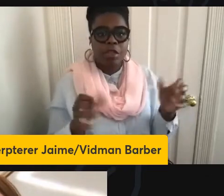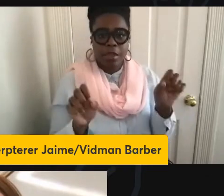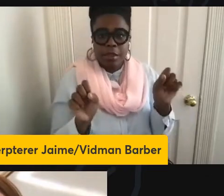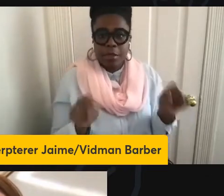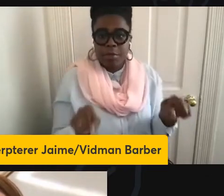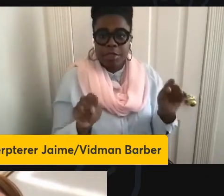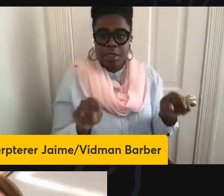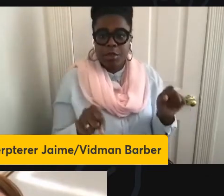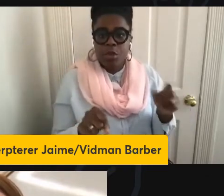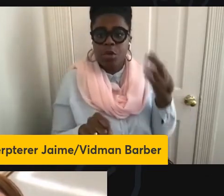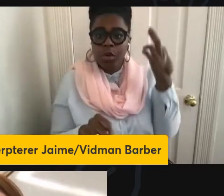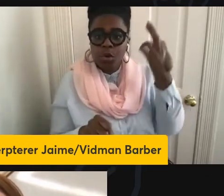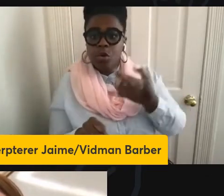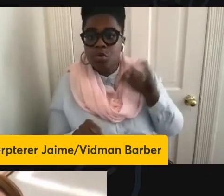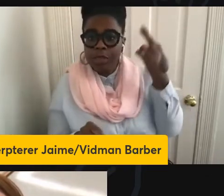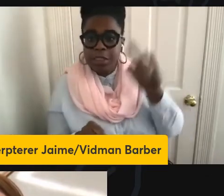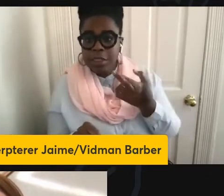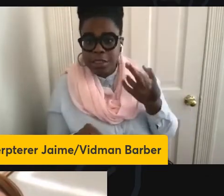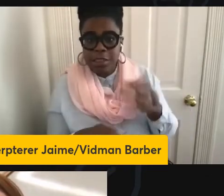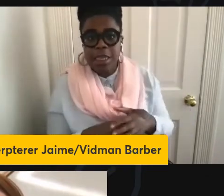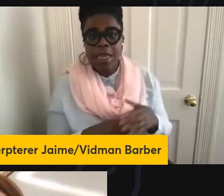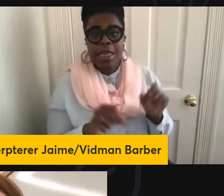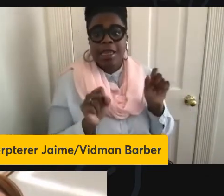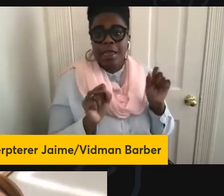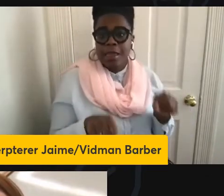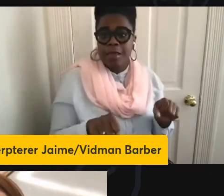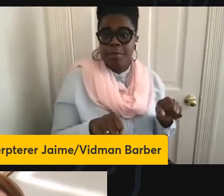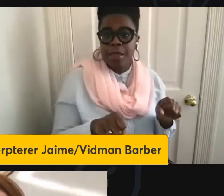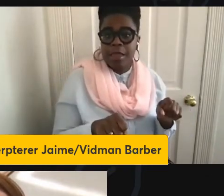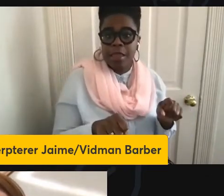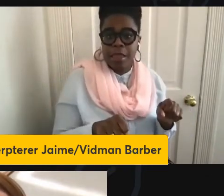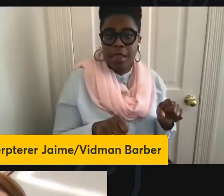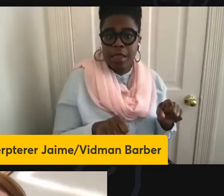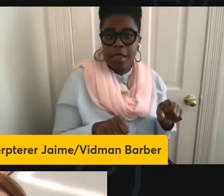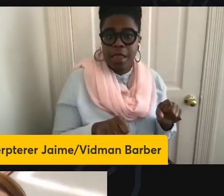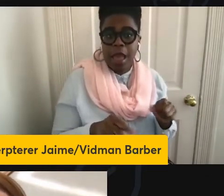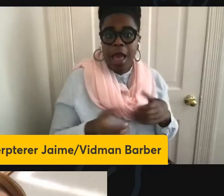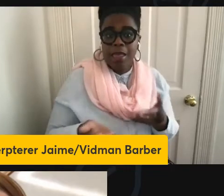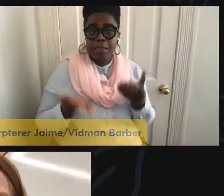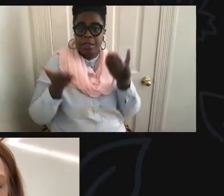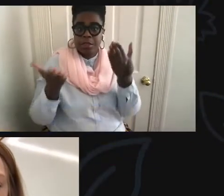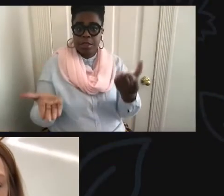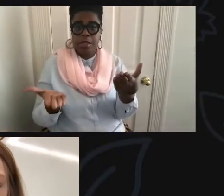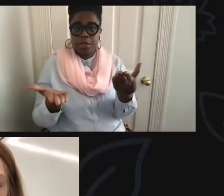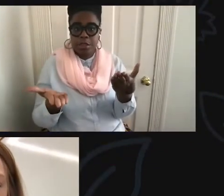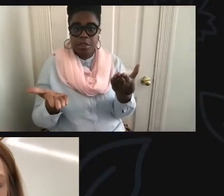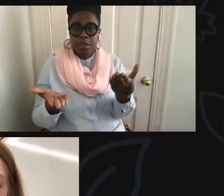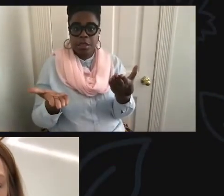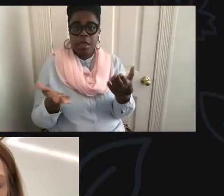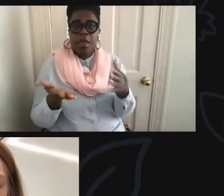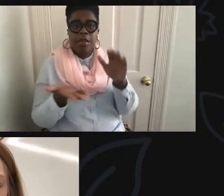reasons. Right? Right. So it could be like the questionnaire suggested that there's a, there's a reduction of using males.